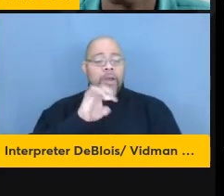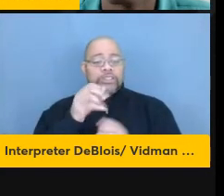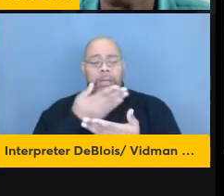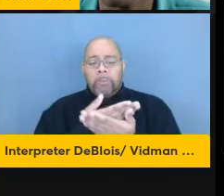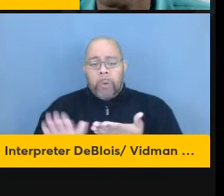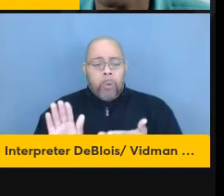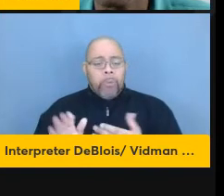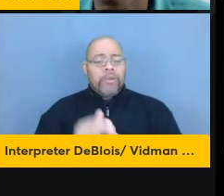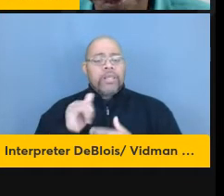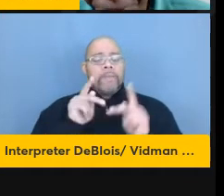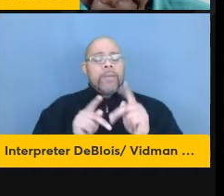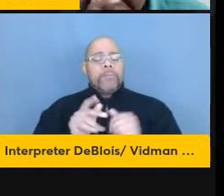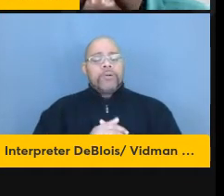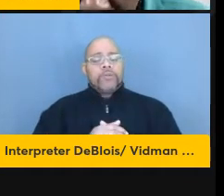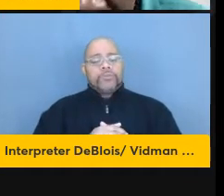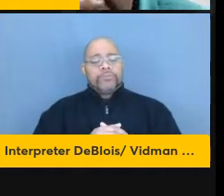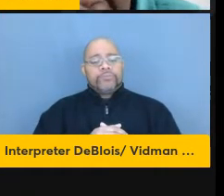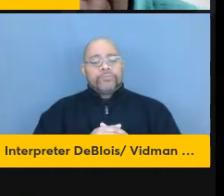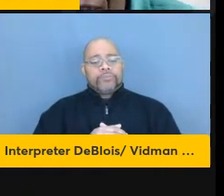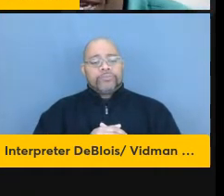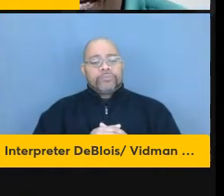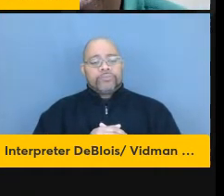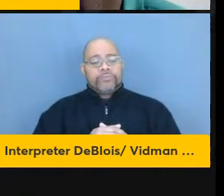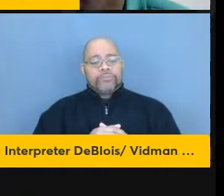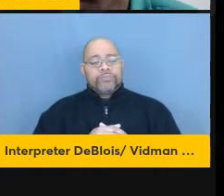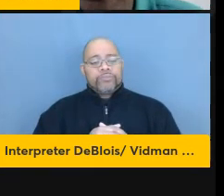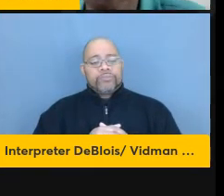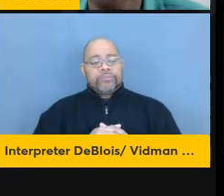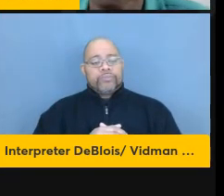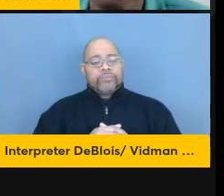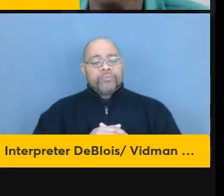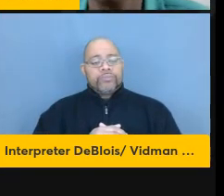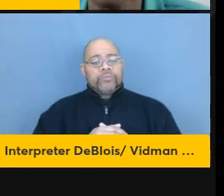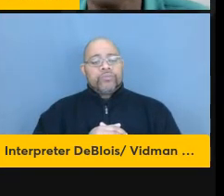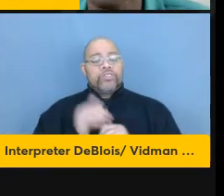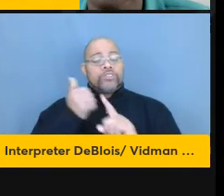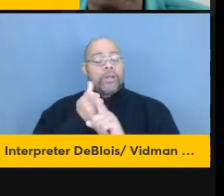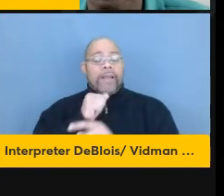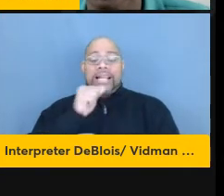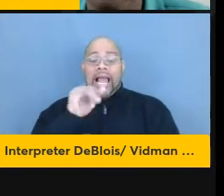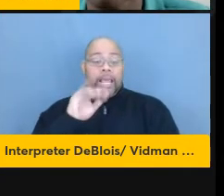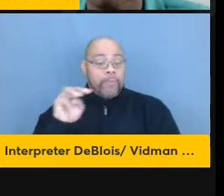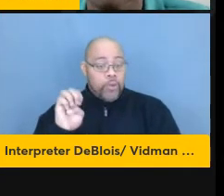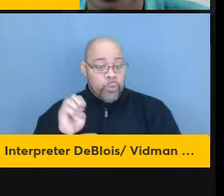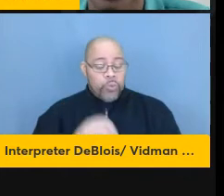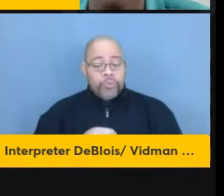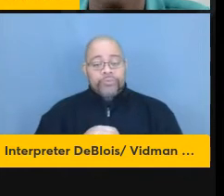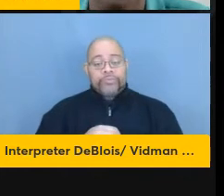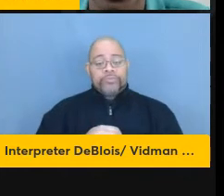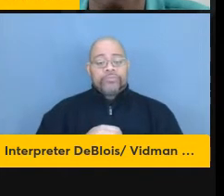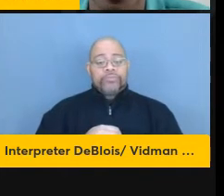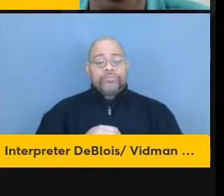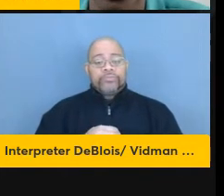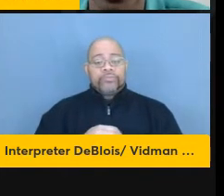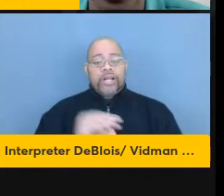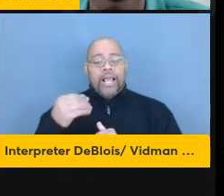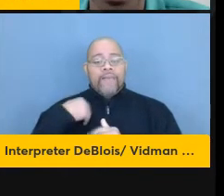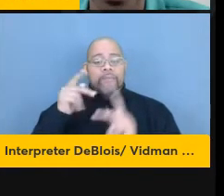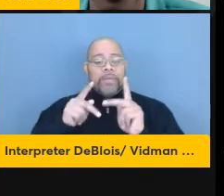are the people who are not immune. And you have people in the middle.